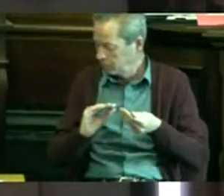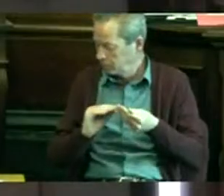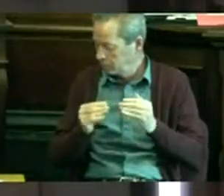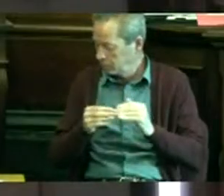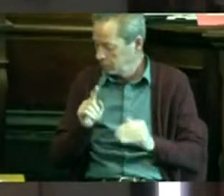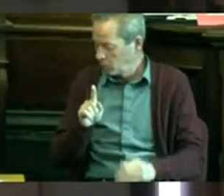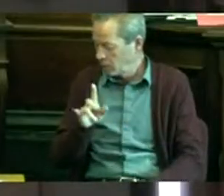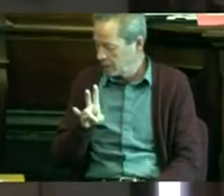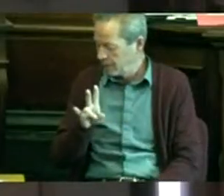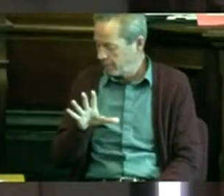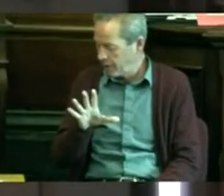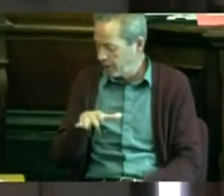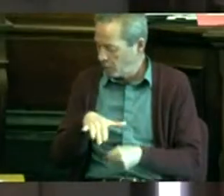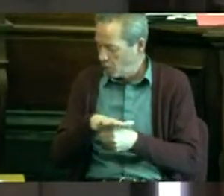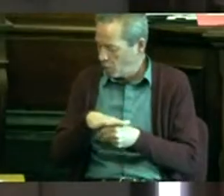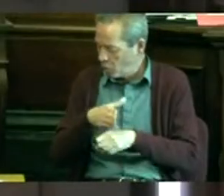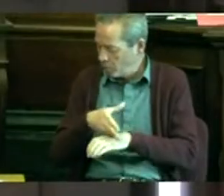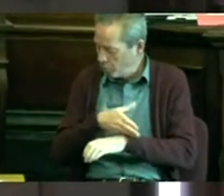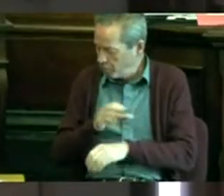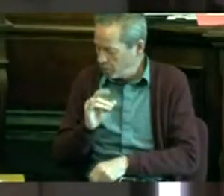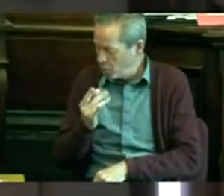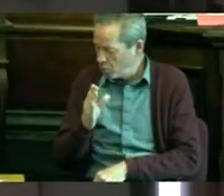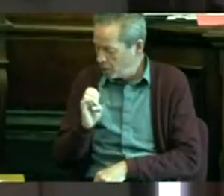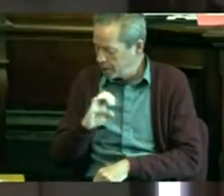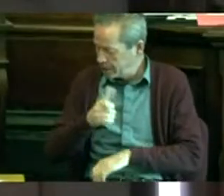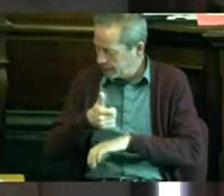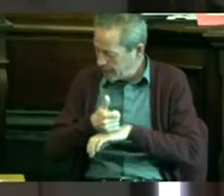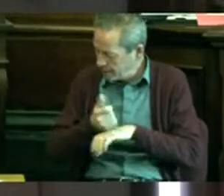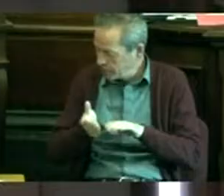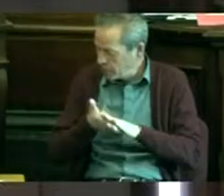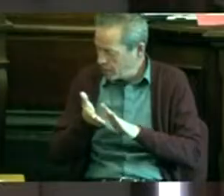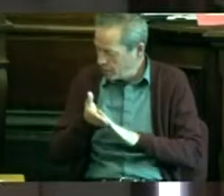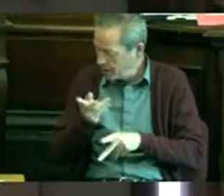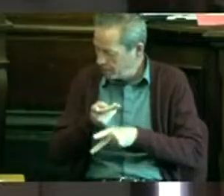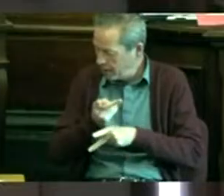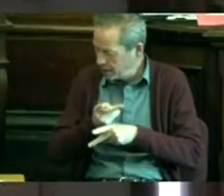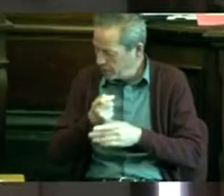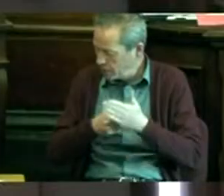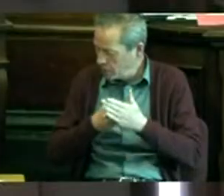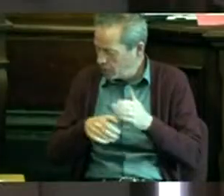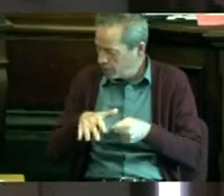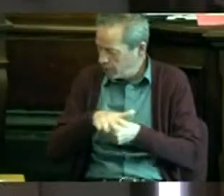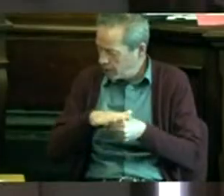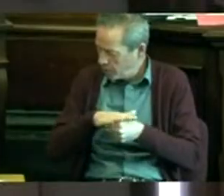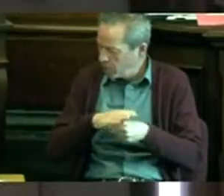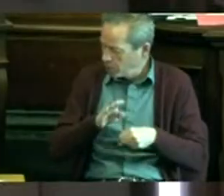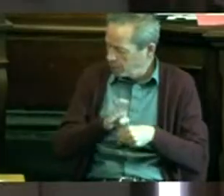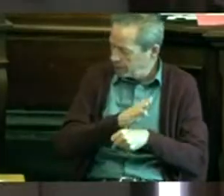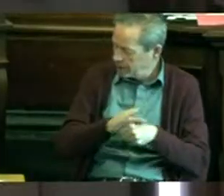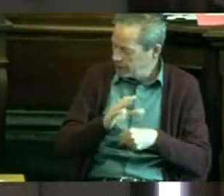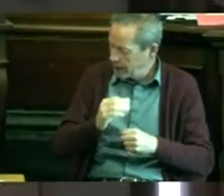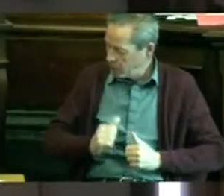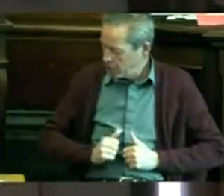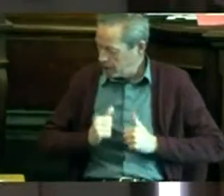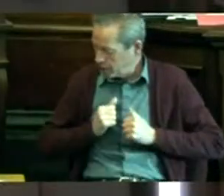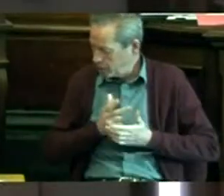say aye. Aye. Any opposed? Motion carries. Introductory number 175. A Local Improvement